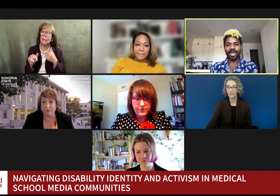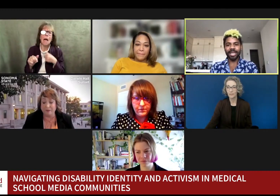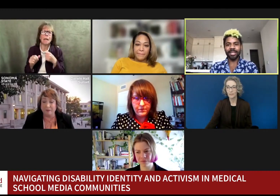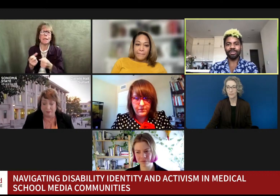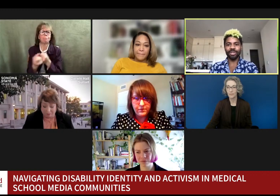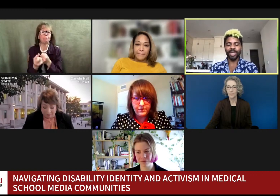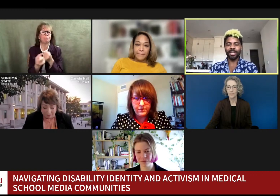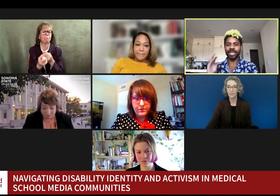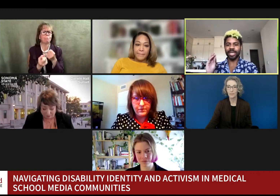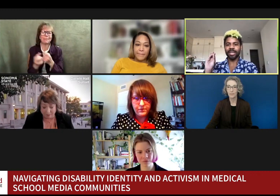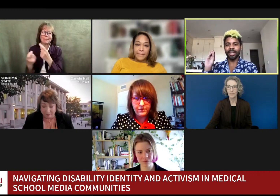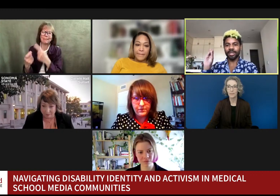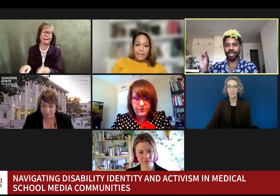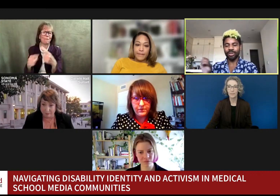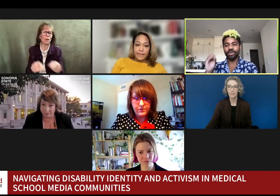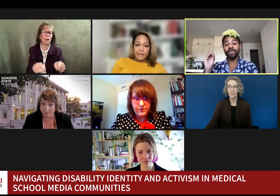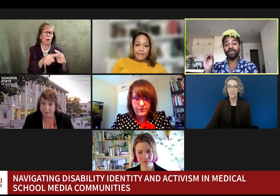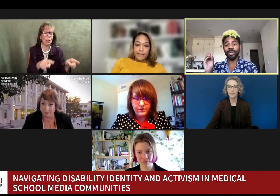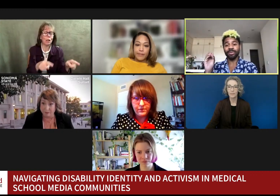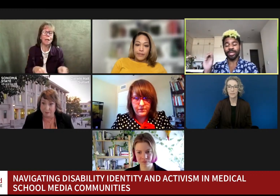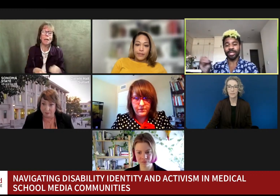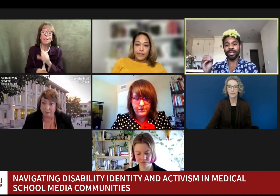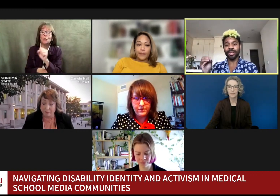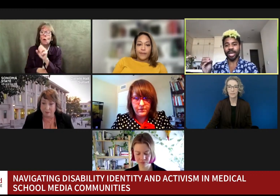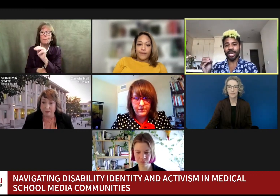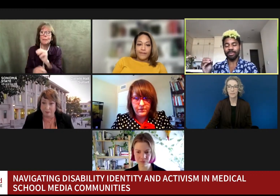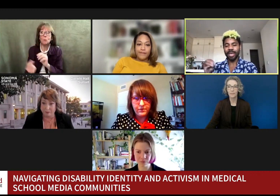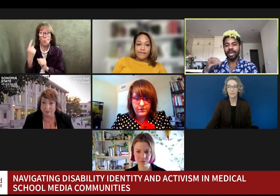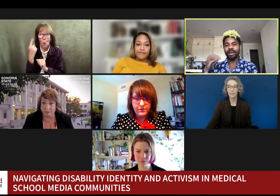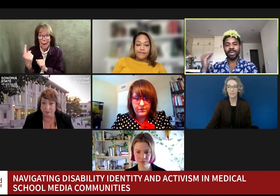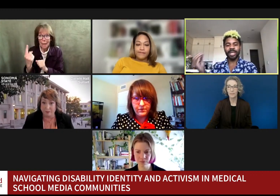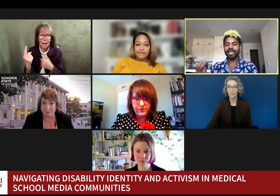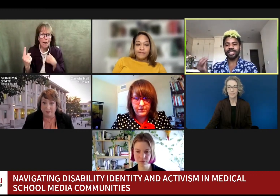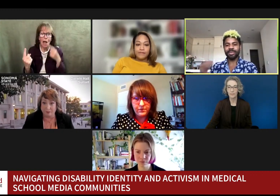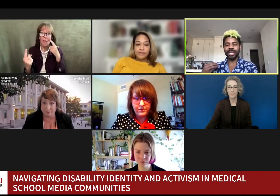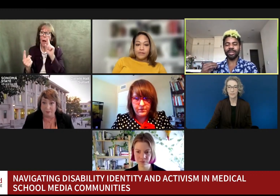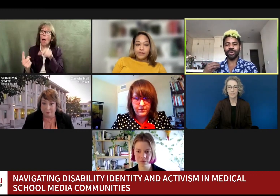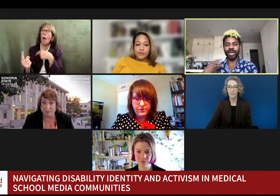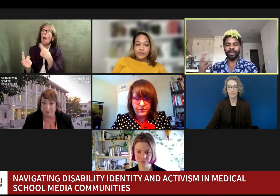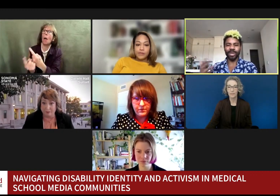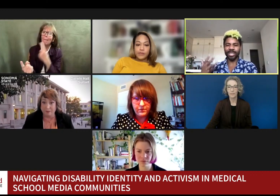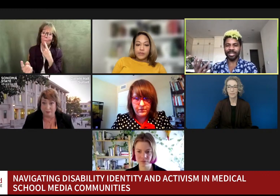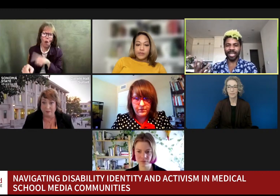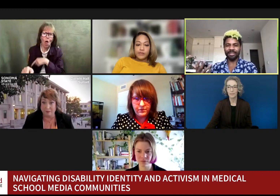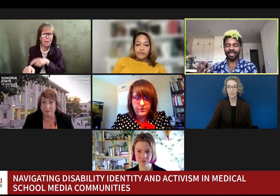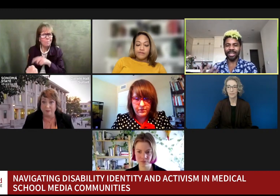I think social media was a huge way for me for such a long time, but that doesn't mean there weren't other ways I was advocating.